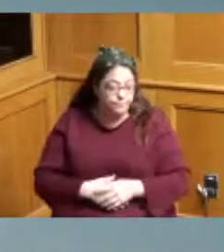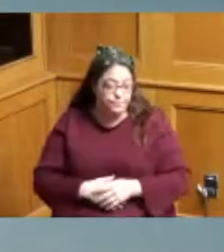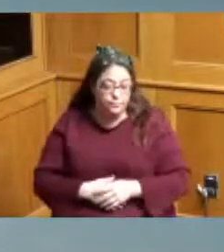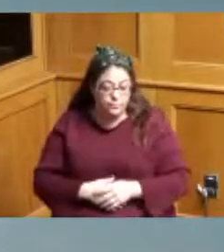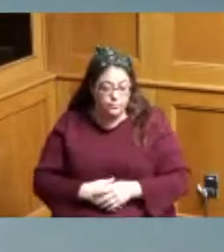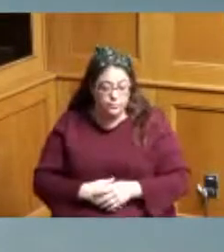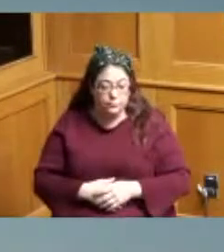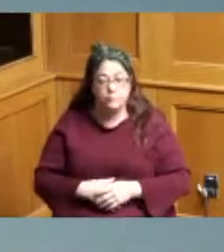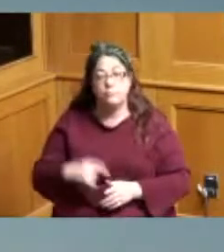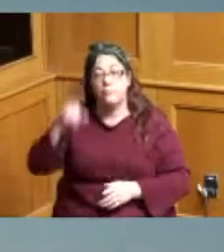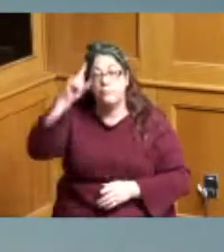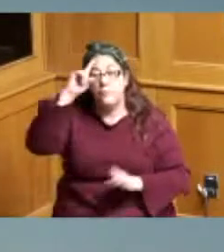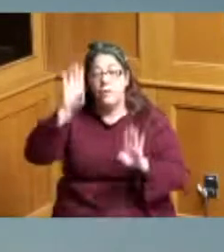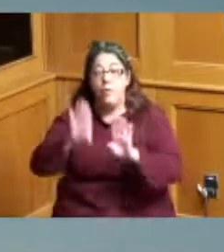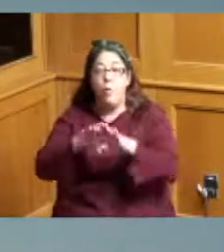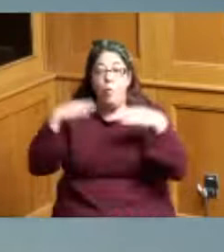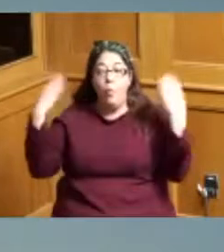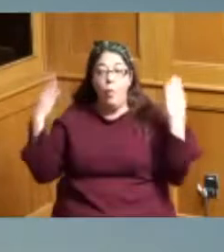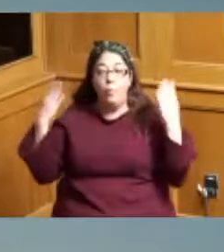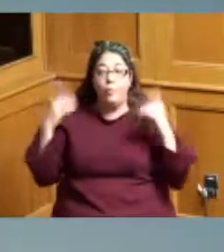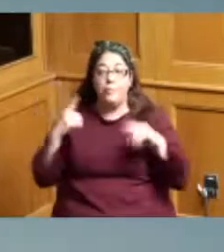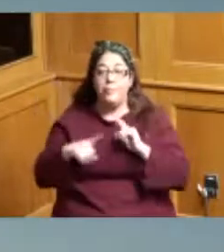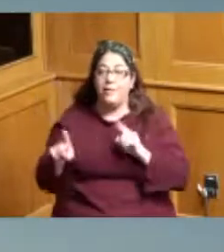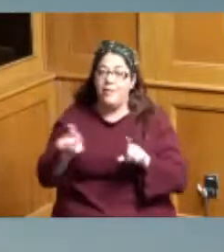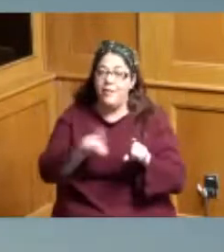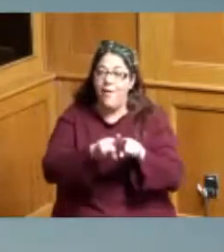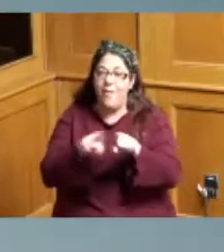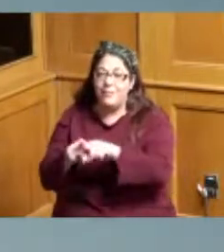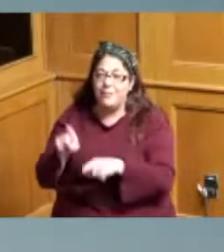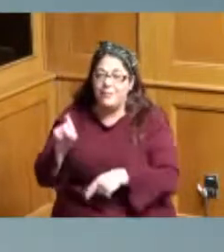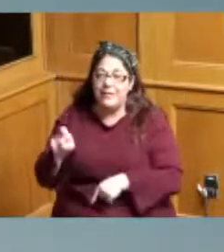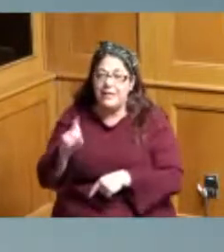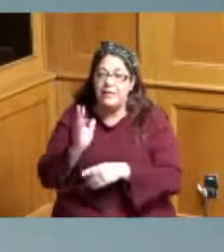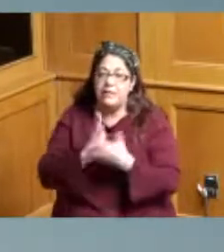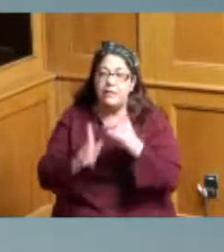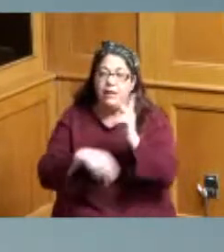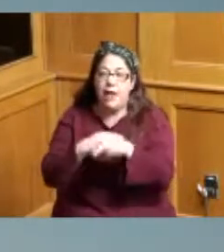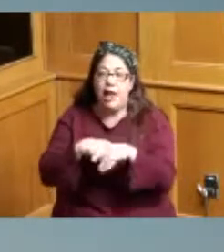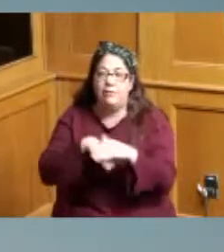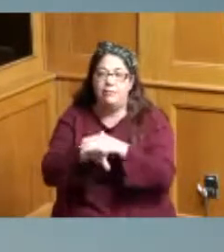open event at the same time we really feel that we need some method of access control and ticketing